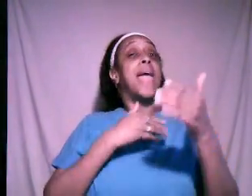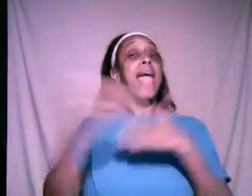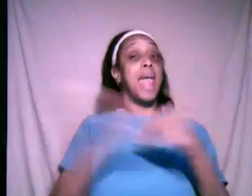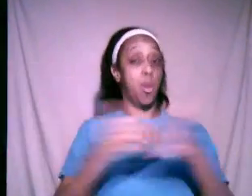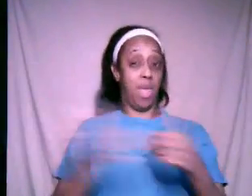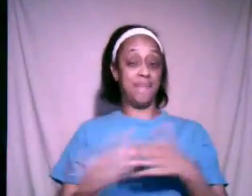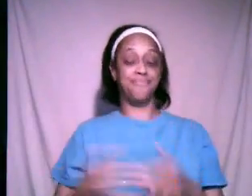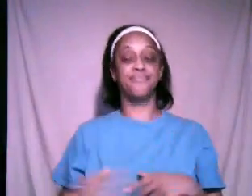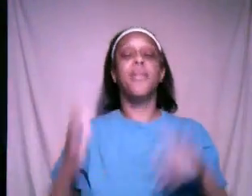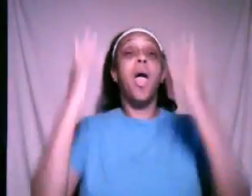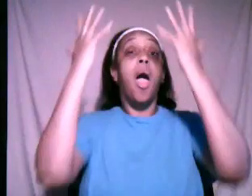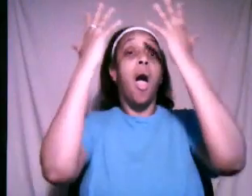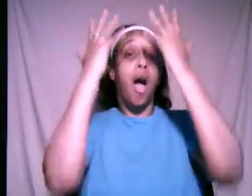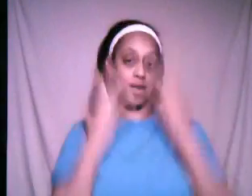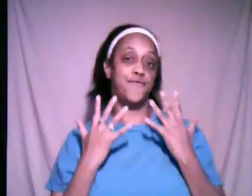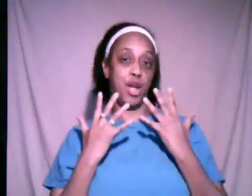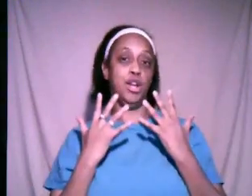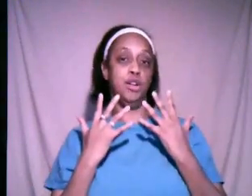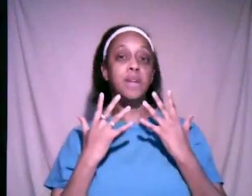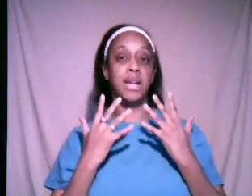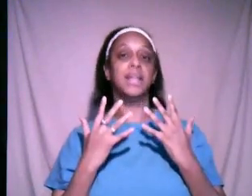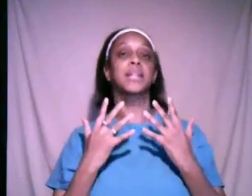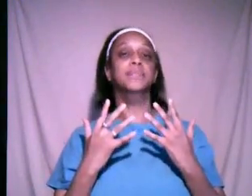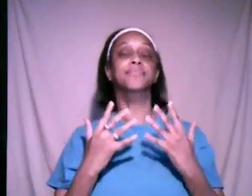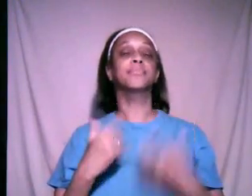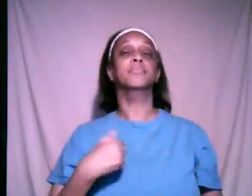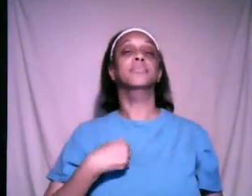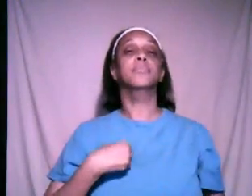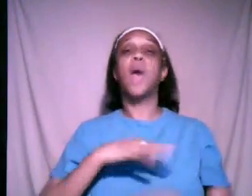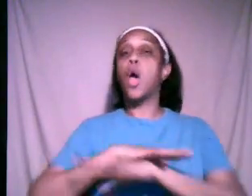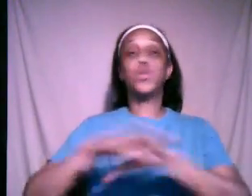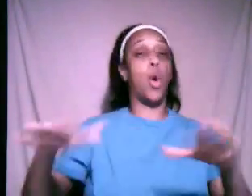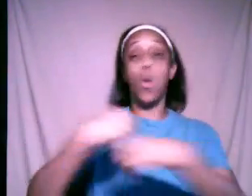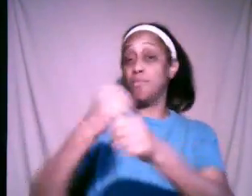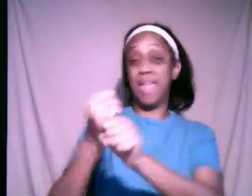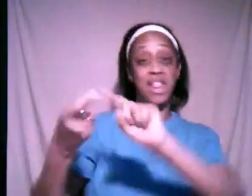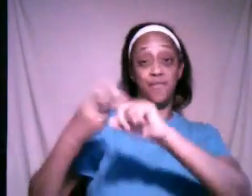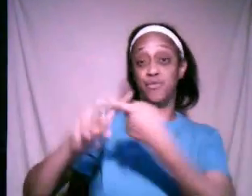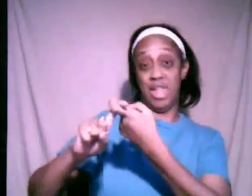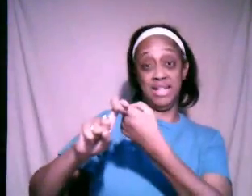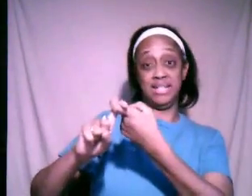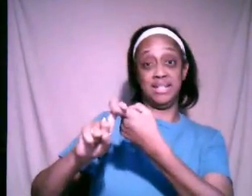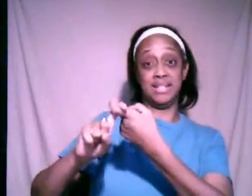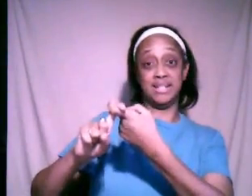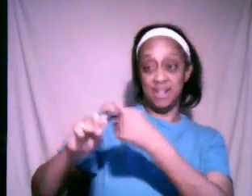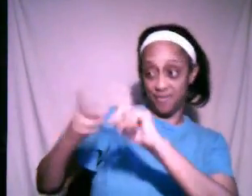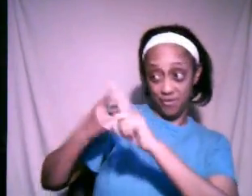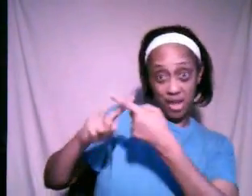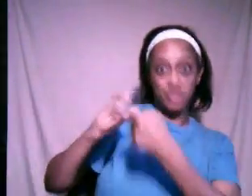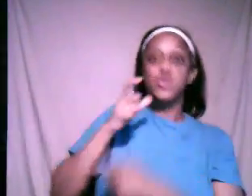Anyway, unfortunately, I don't make friends